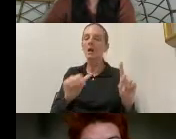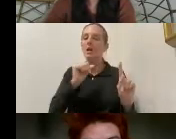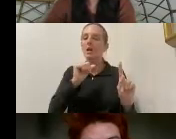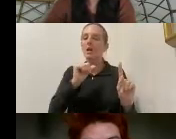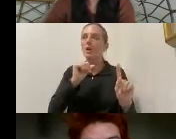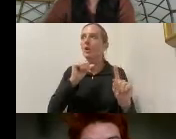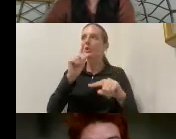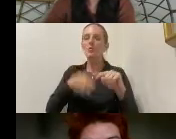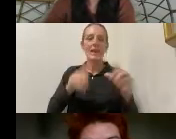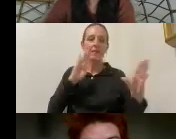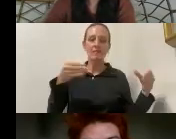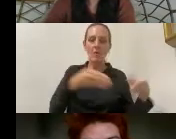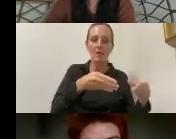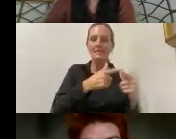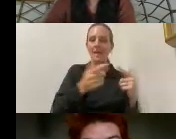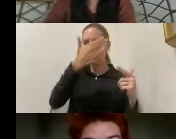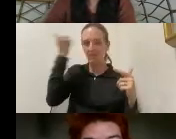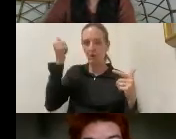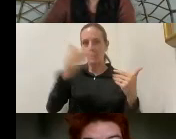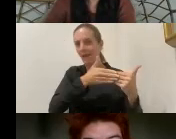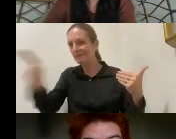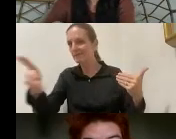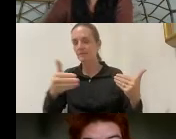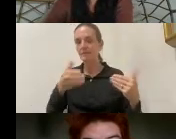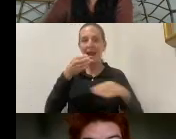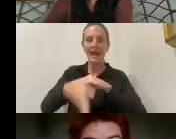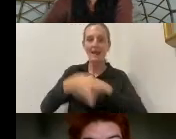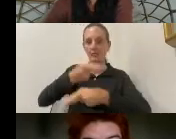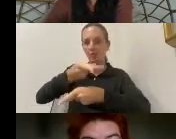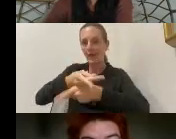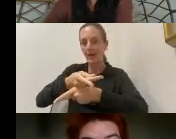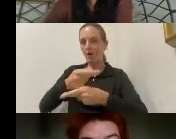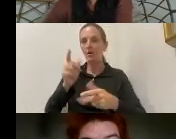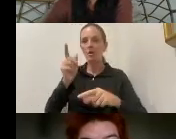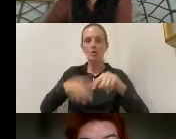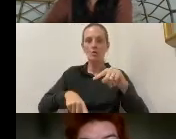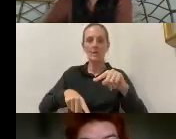we can't forget about individuals.